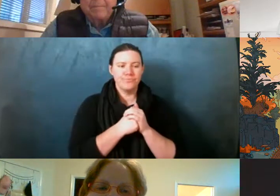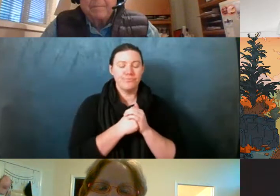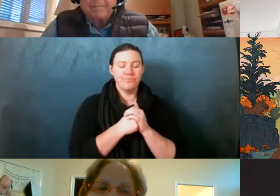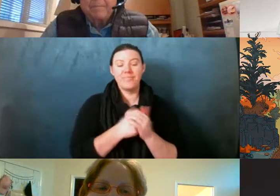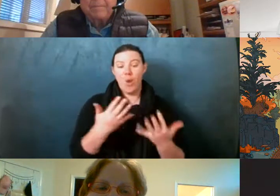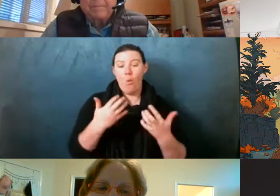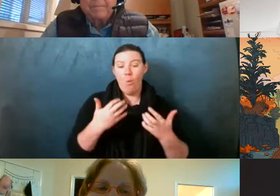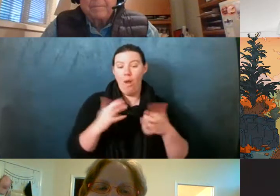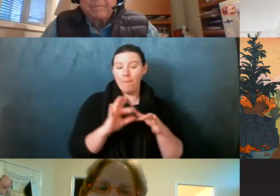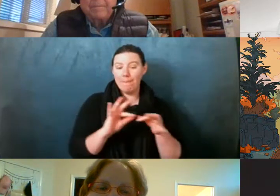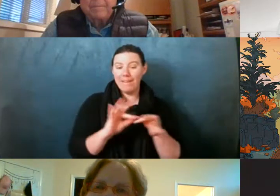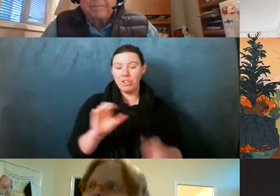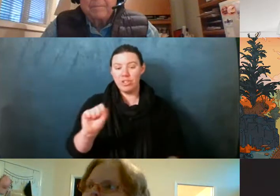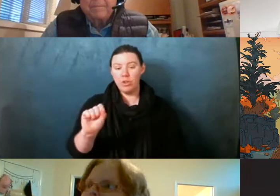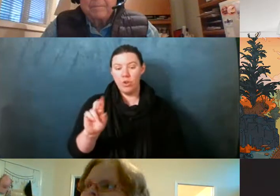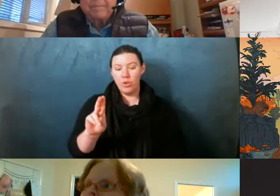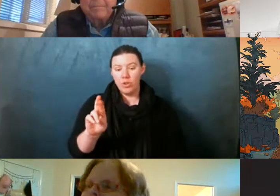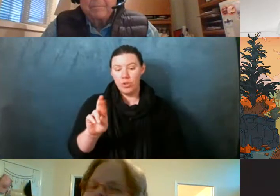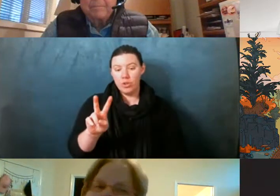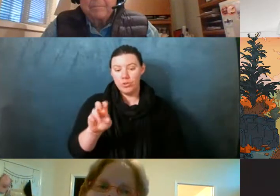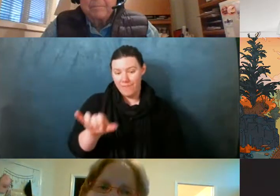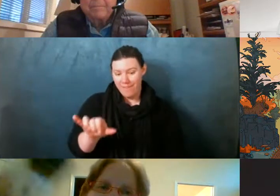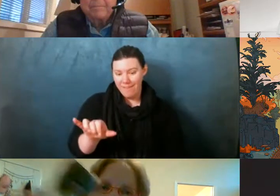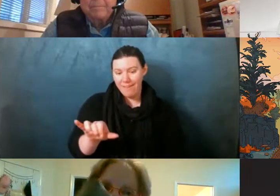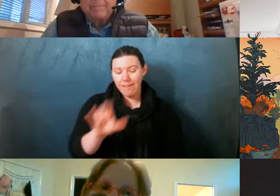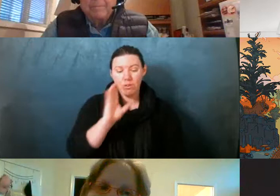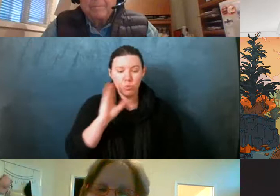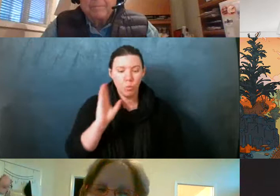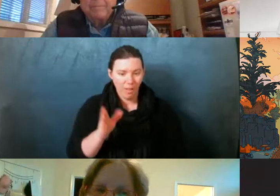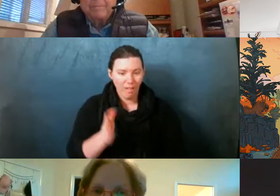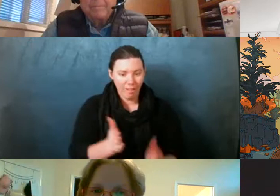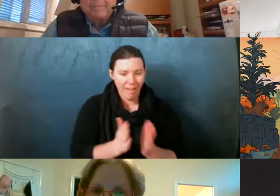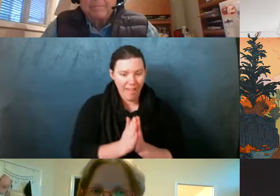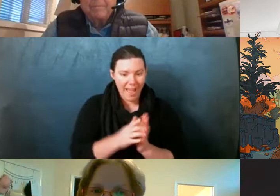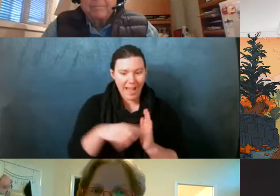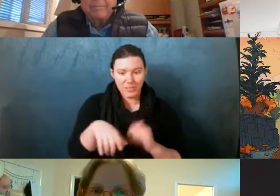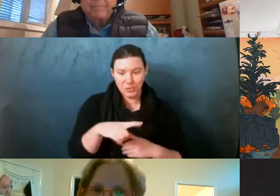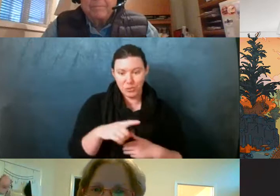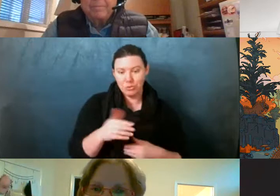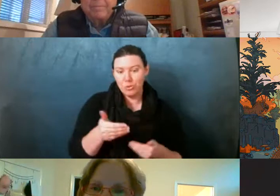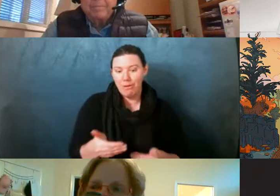and we will ask you to submit to an optional voluntary survey.